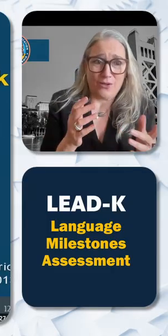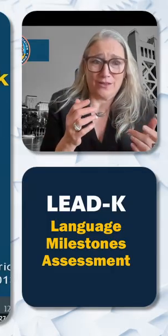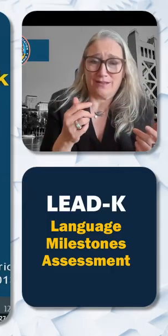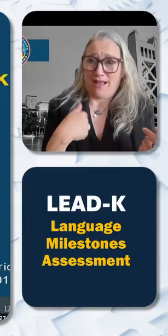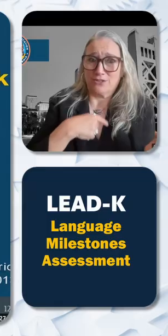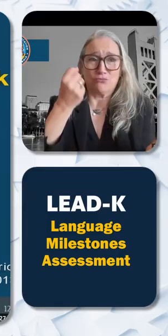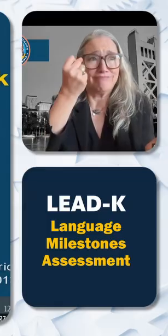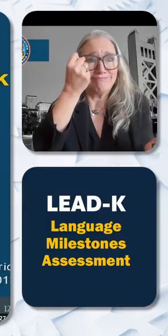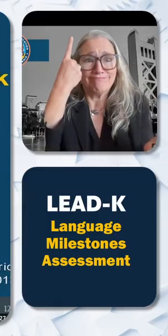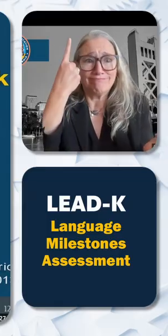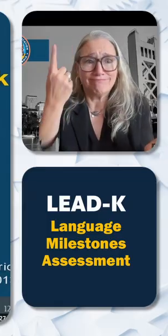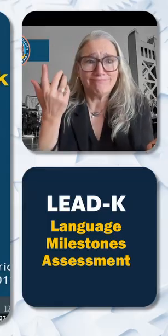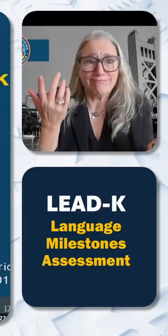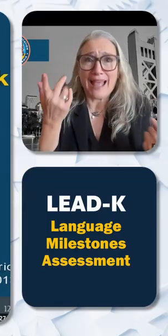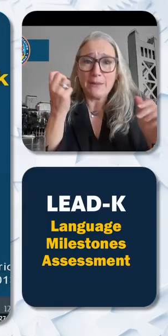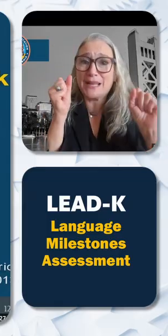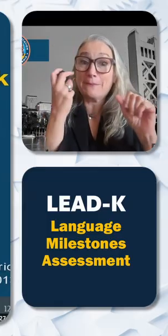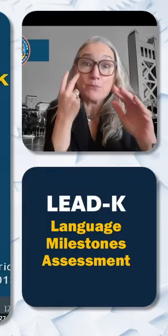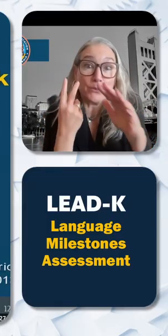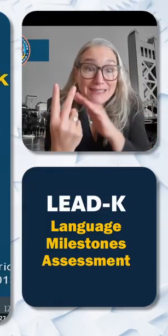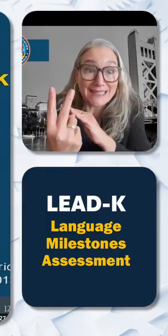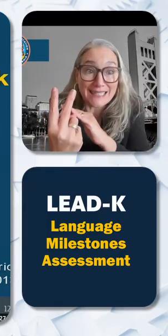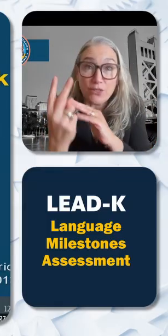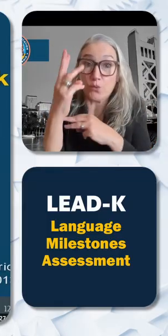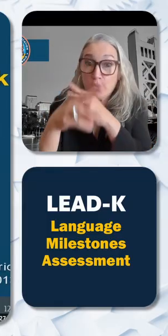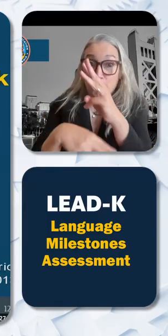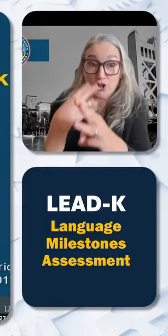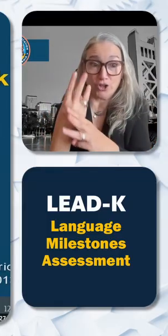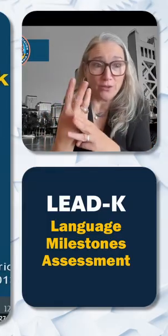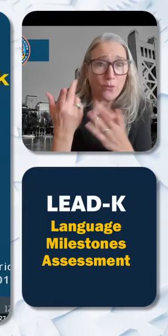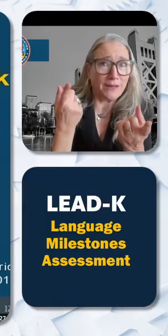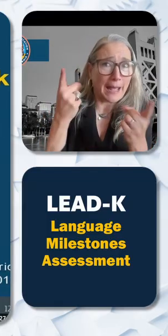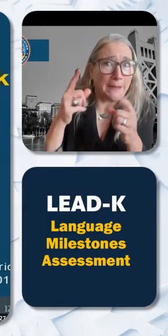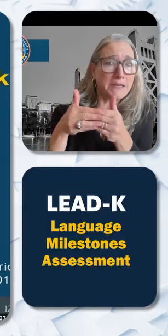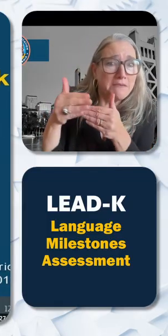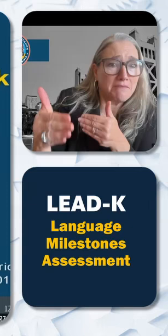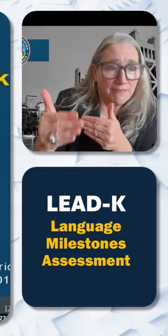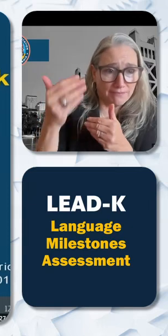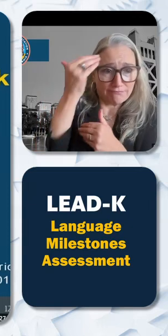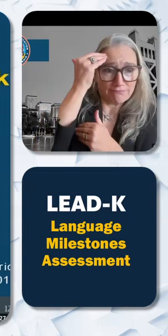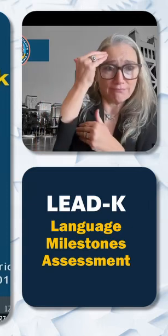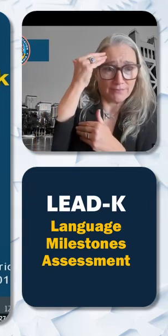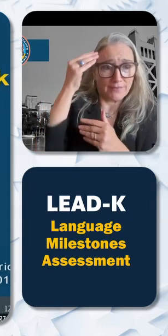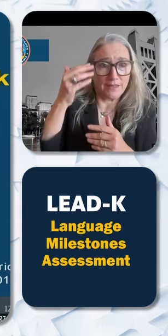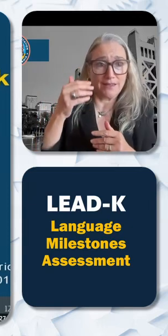safety. Access to language allows us to understand and predict the world around us.